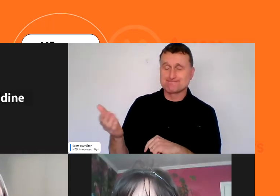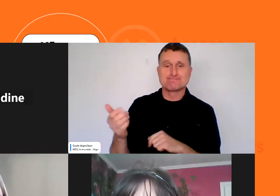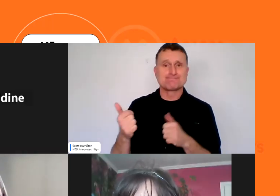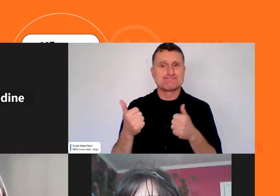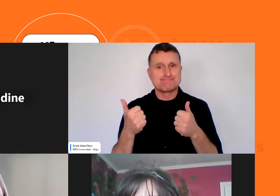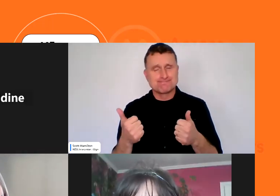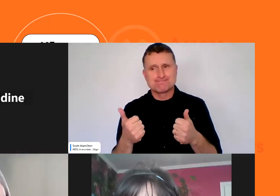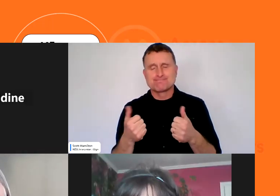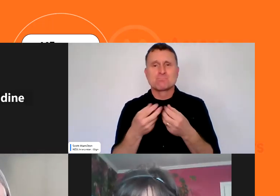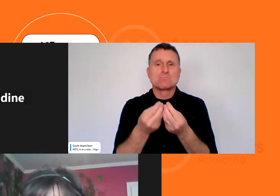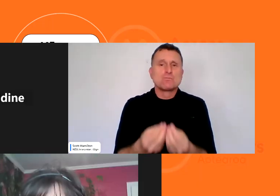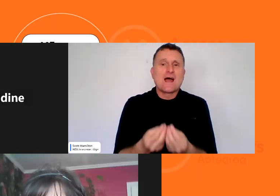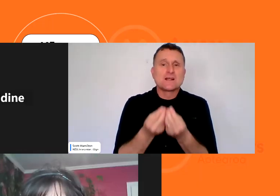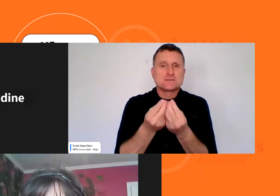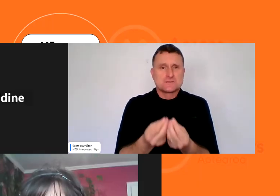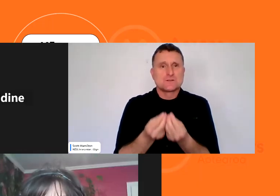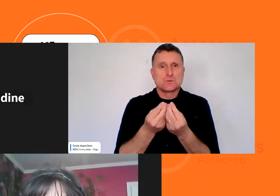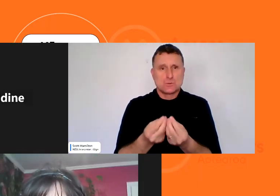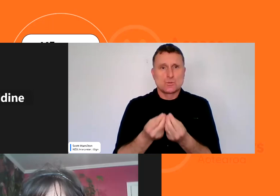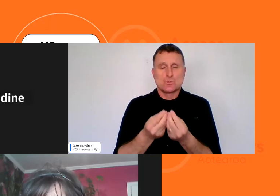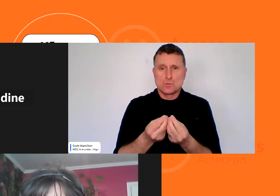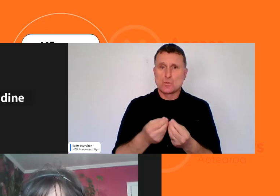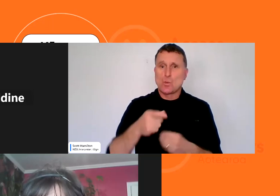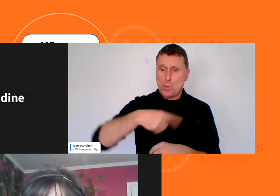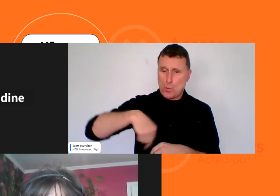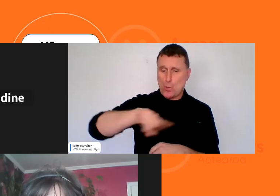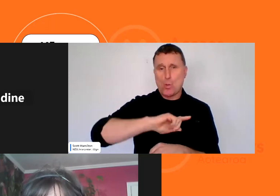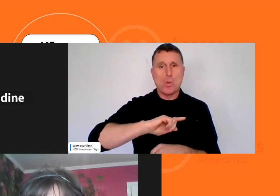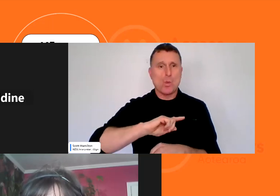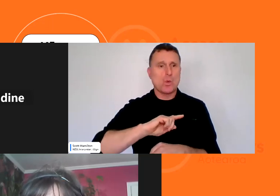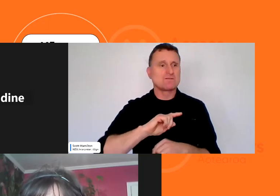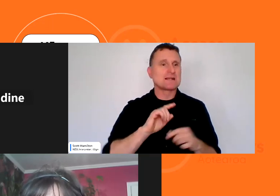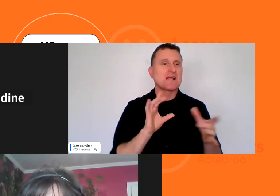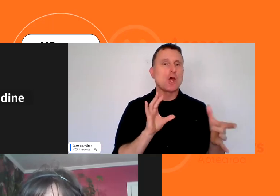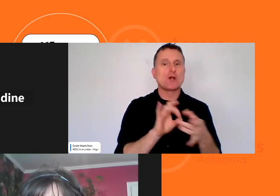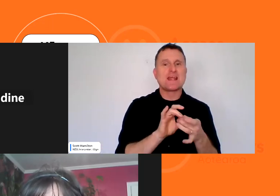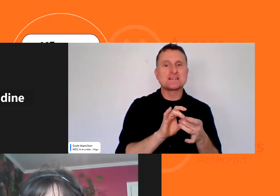thoroughness of the answers, connecting all the thinkers, the doers and